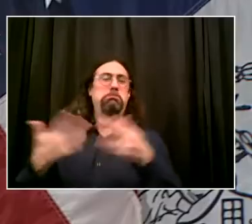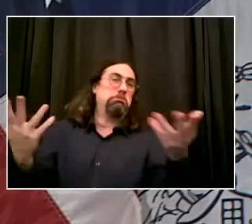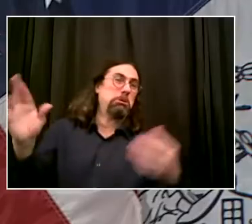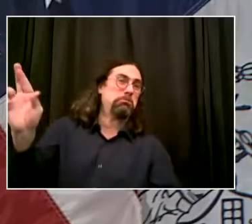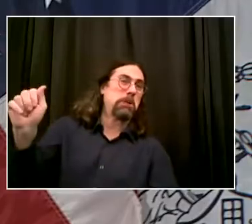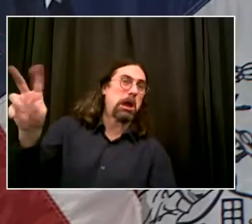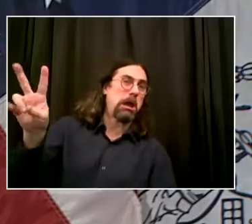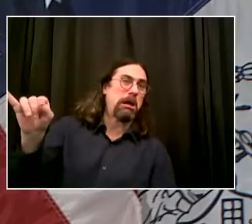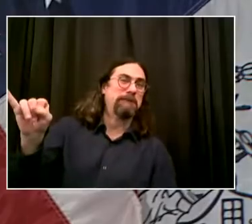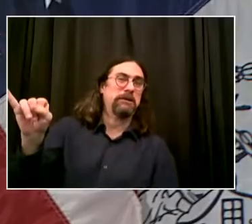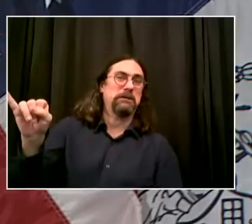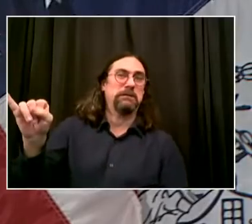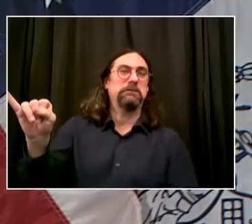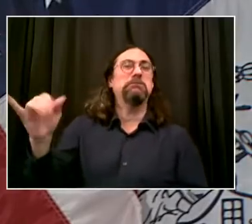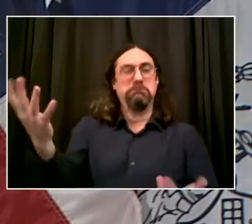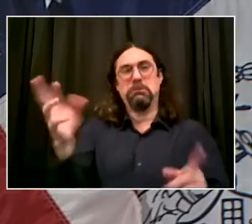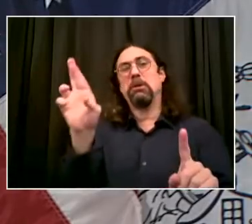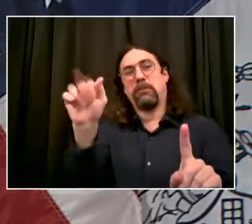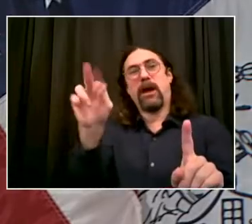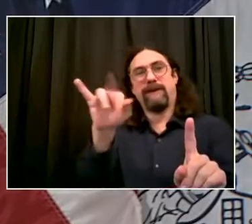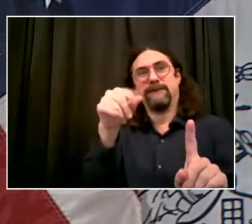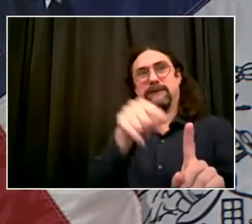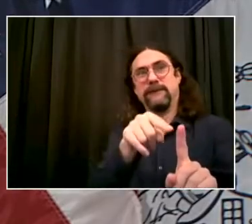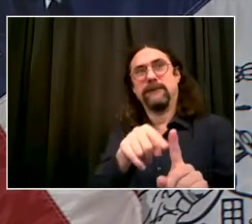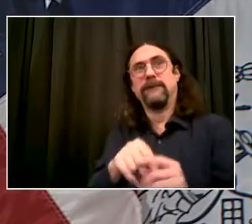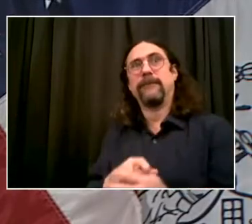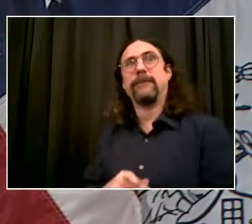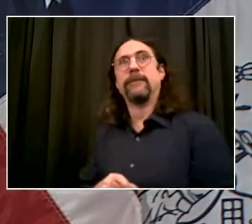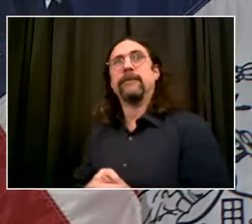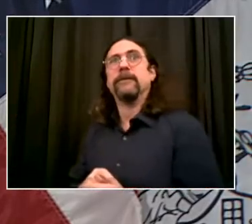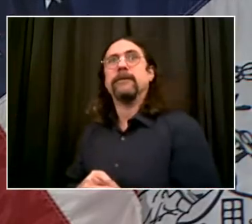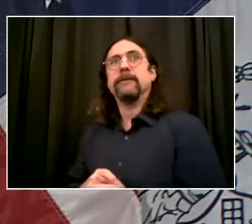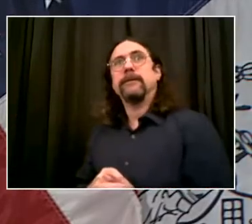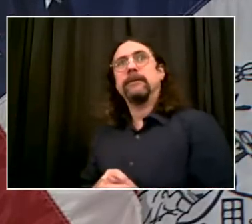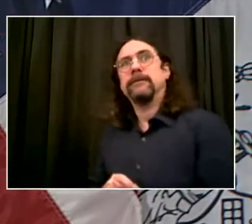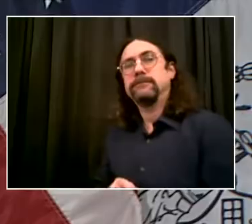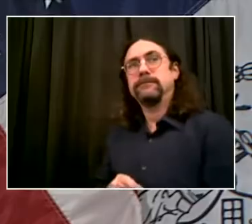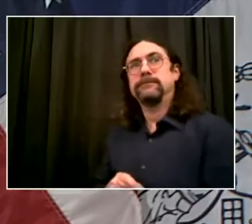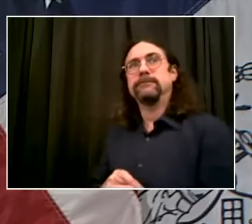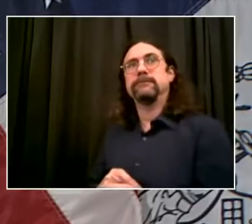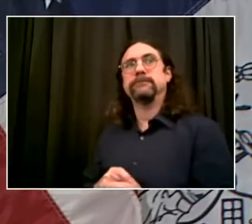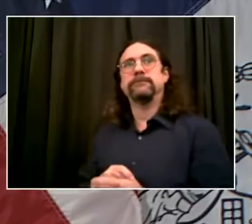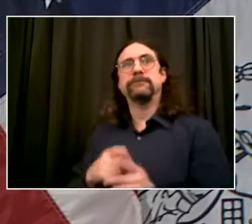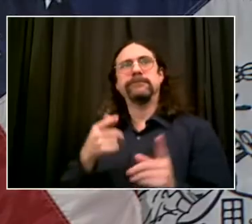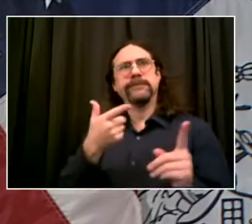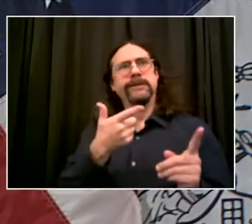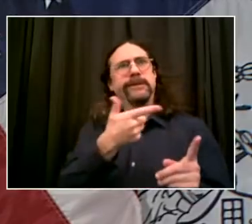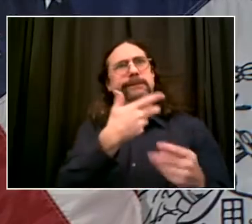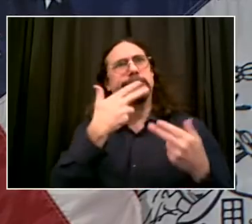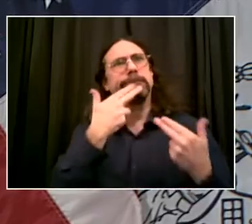OTHER KIDS MAY HAVE HAD LOSSES IN HIS FAMILY. HE MAY HAVE SEEN LOVED ONES GET SICK OR EVEN LOSE A LOVED ONE. .